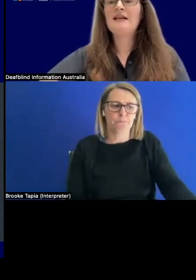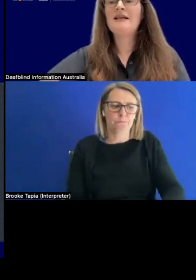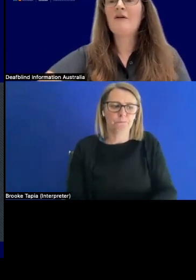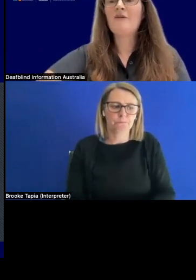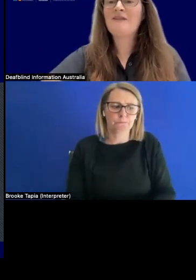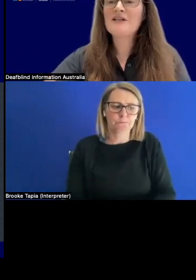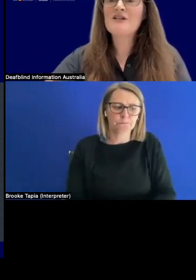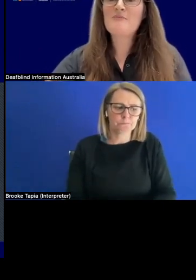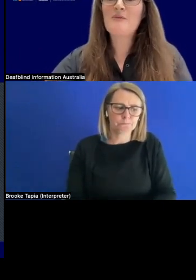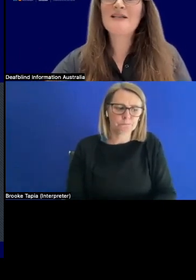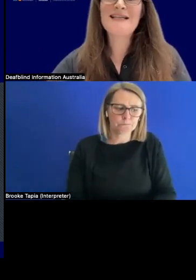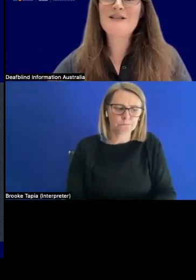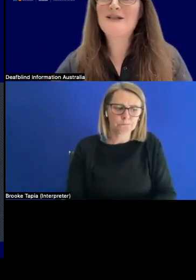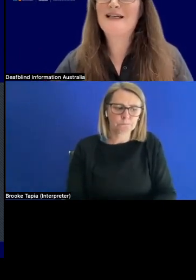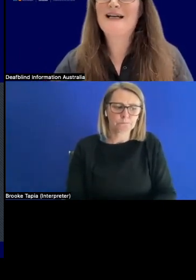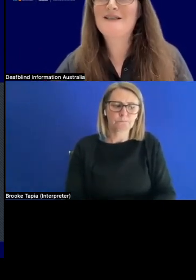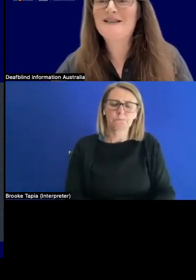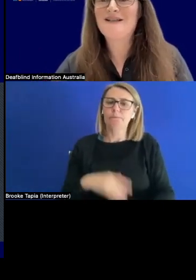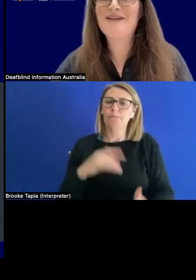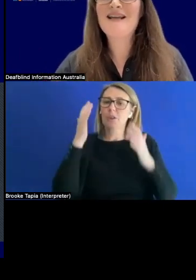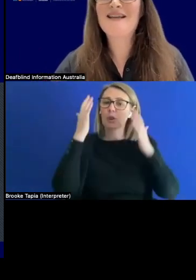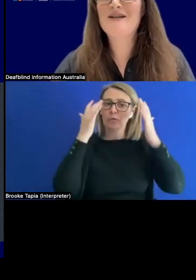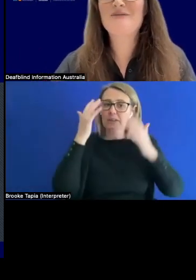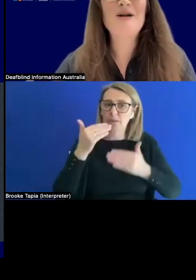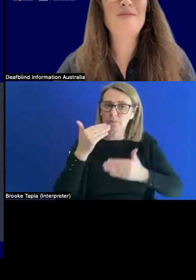The reflection process, you can ask yourself anything you want,